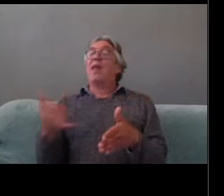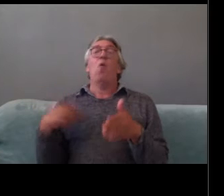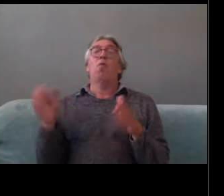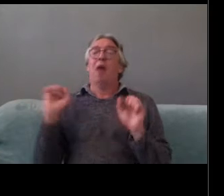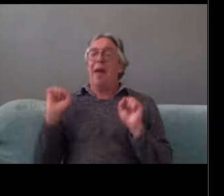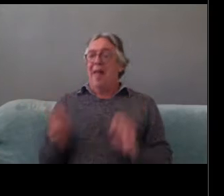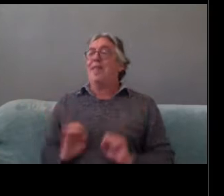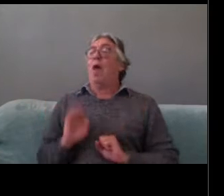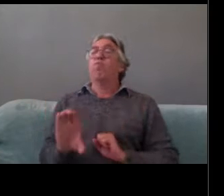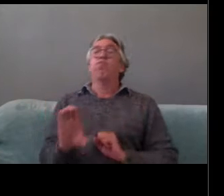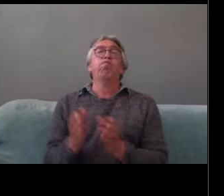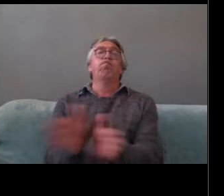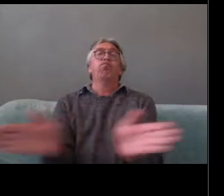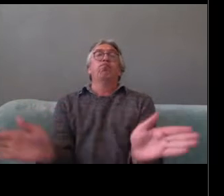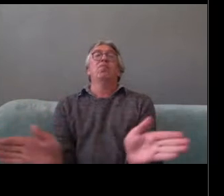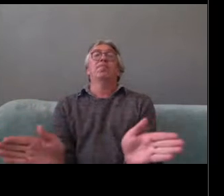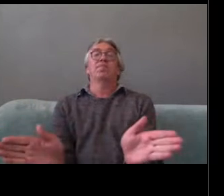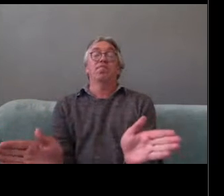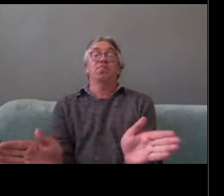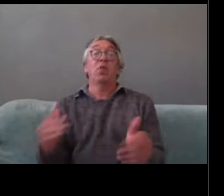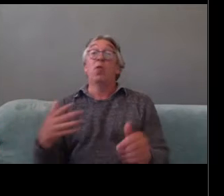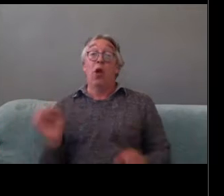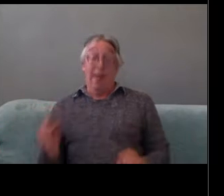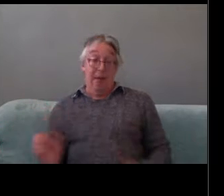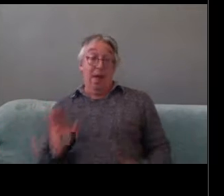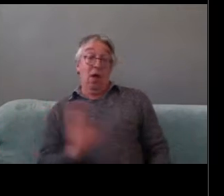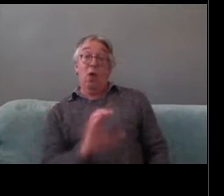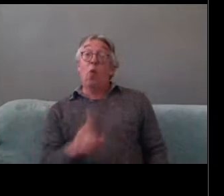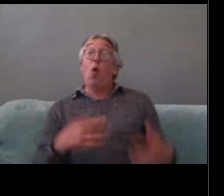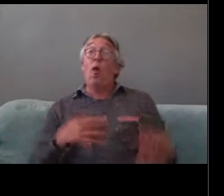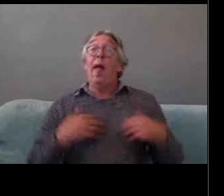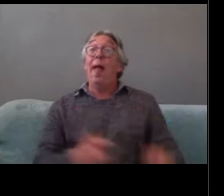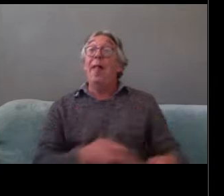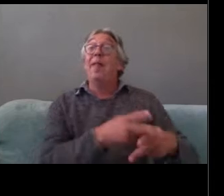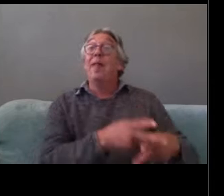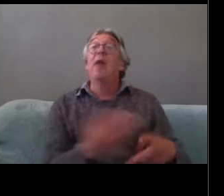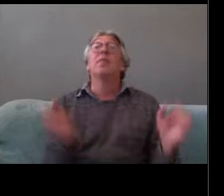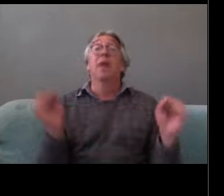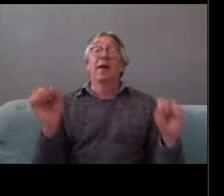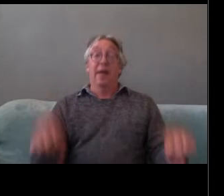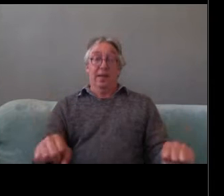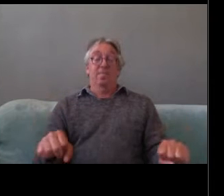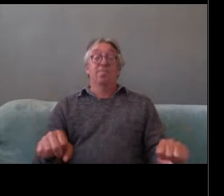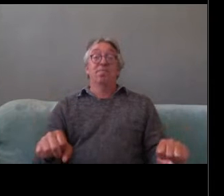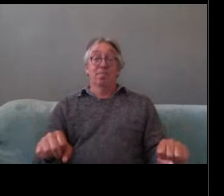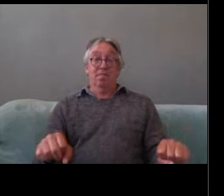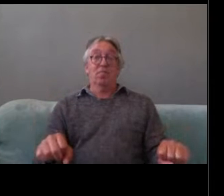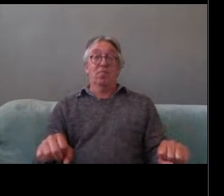Especially in healthcare. The crisis capacity of healthcare has been very much extended.